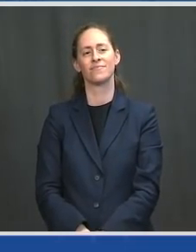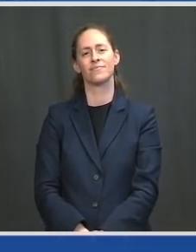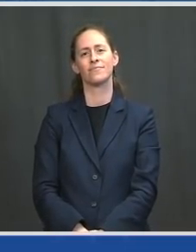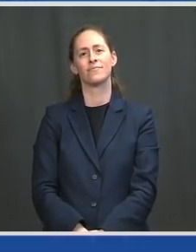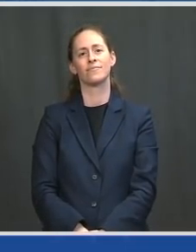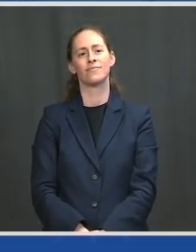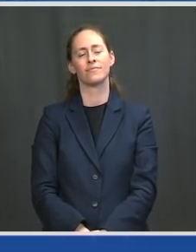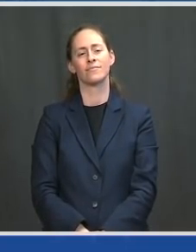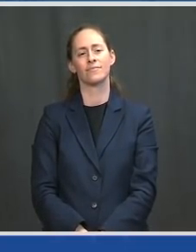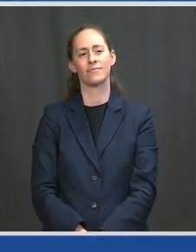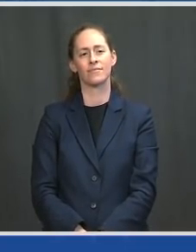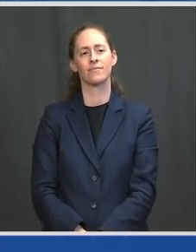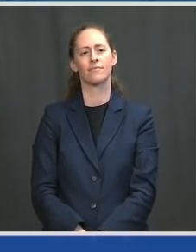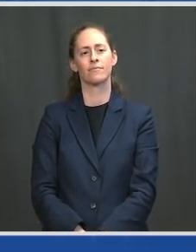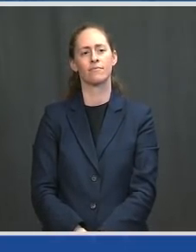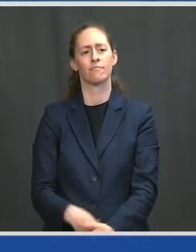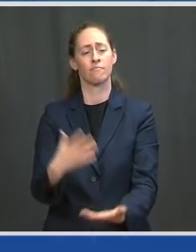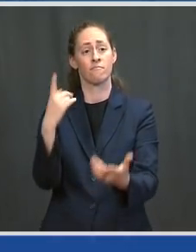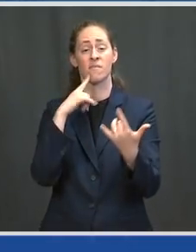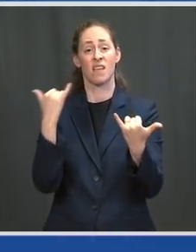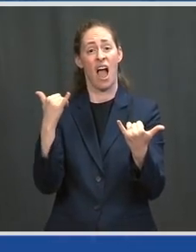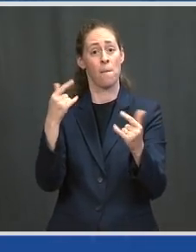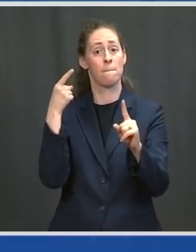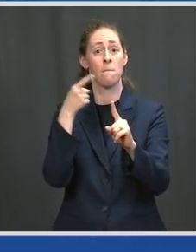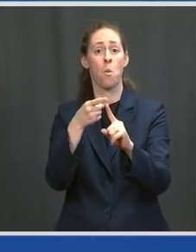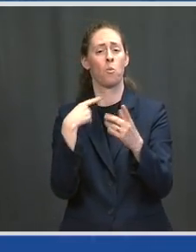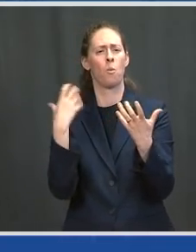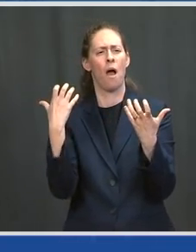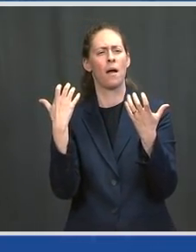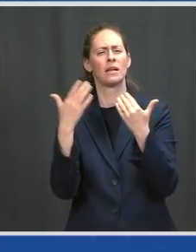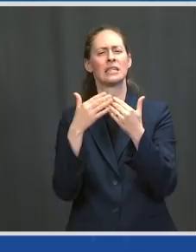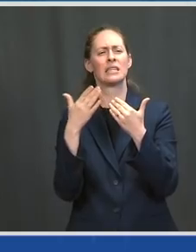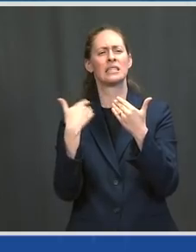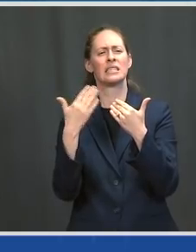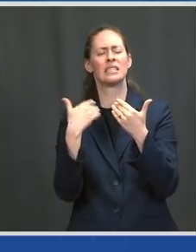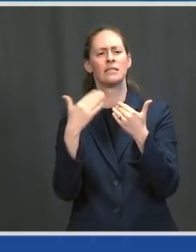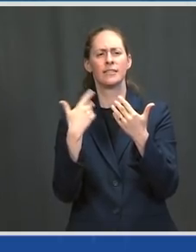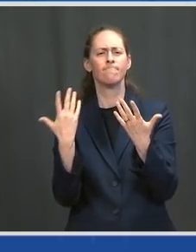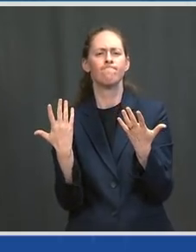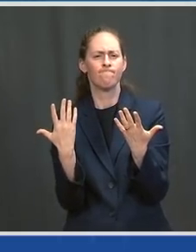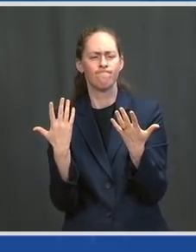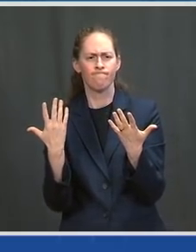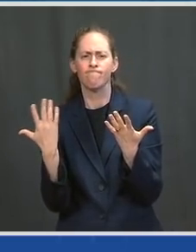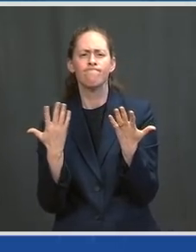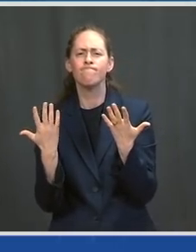made it easier for us to have lifted some of the restrictions on the transportation of fuel,